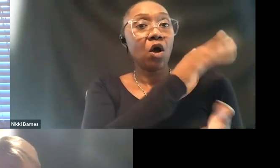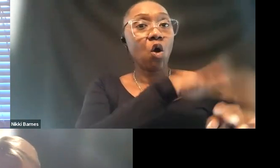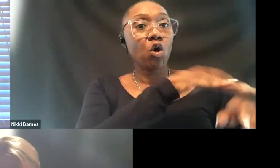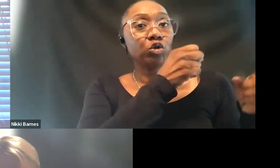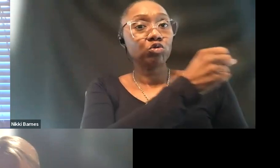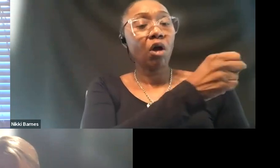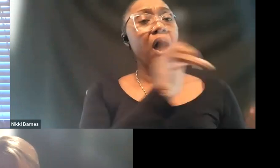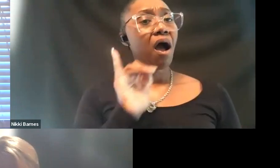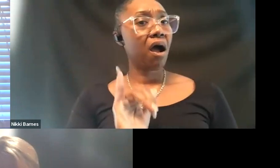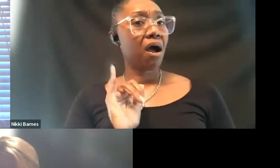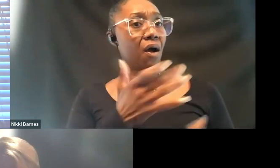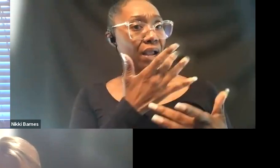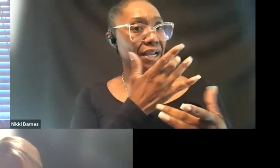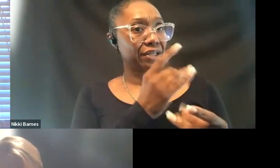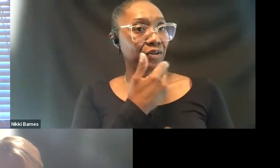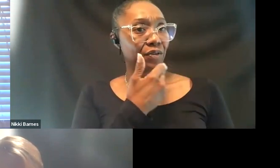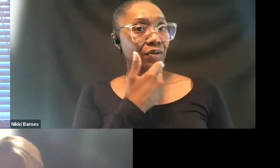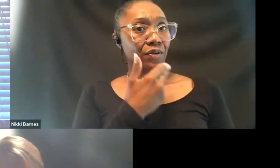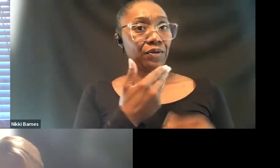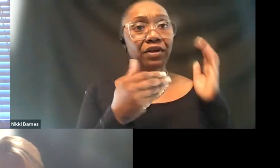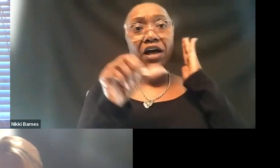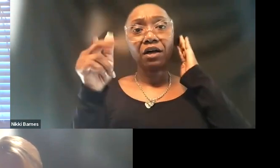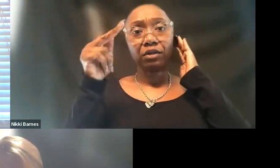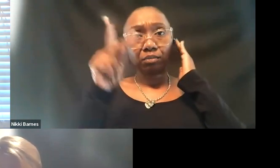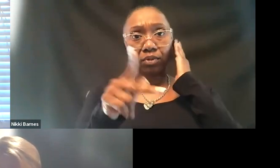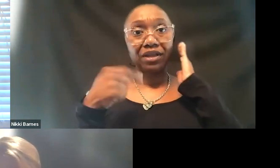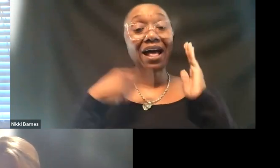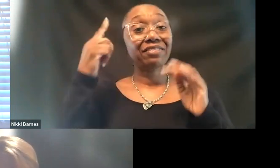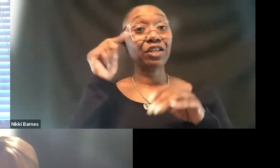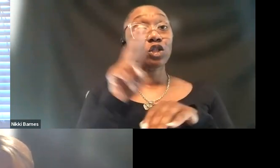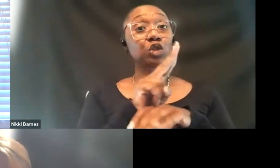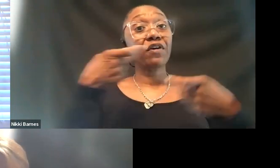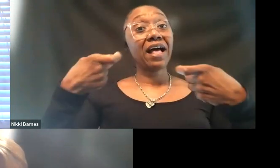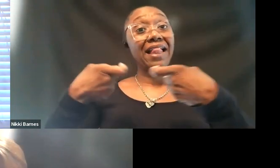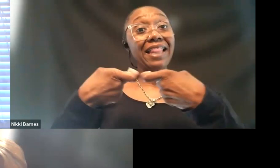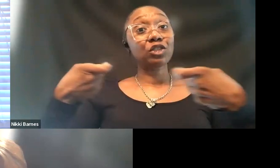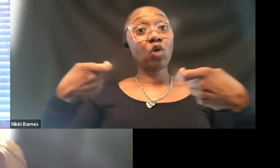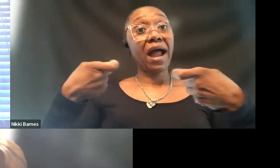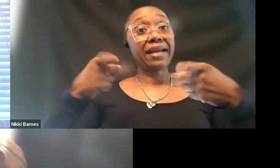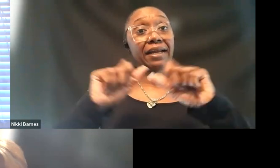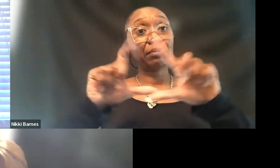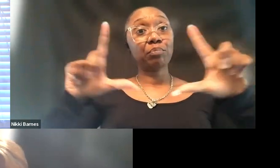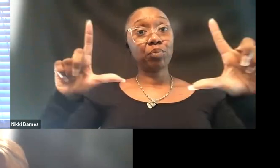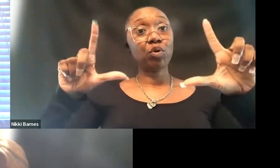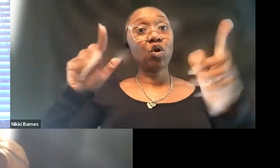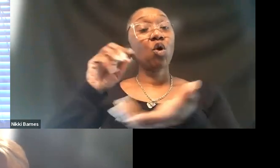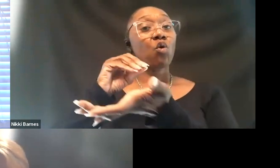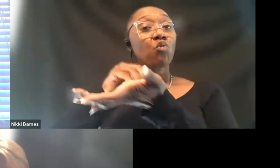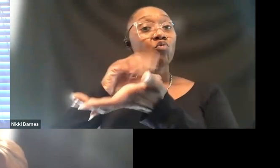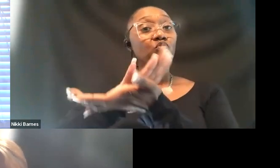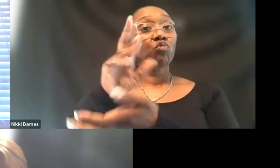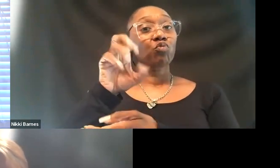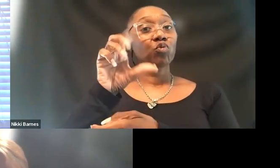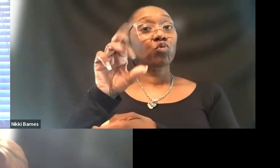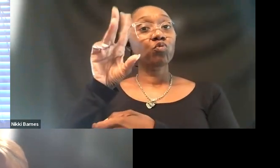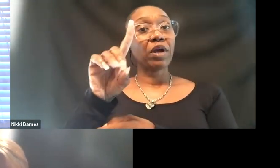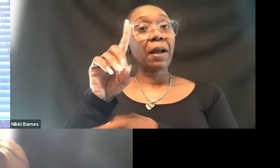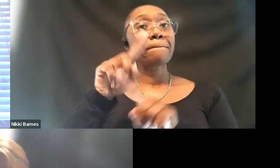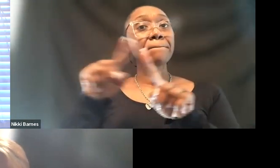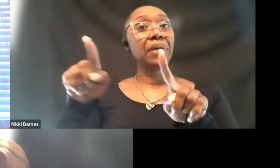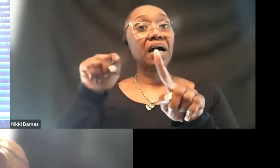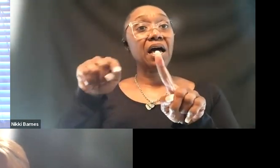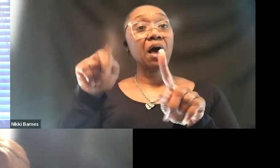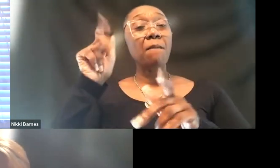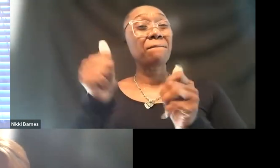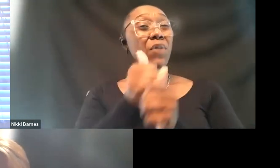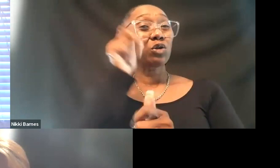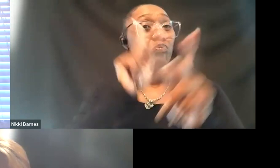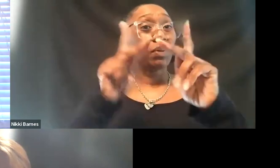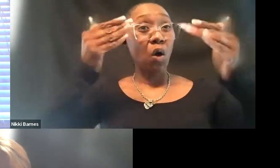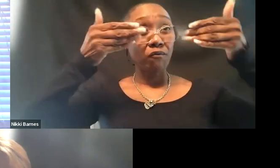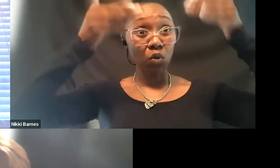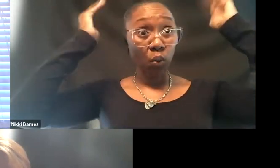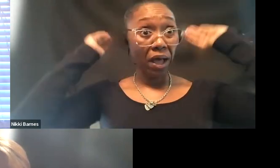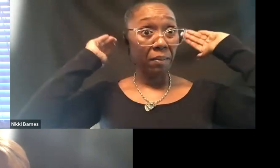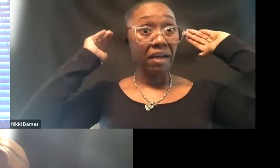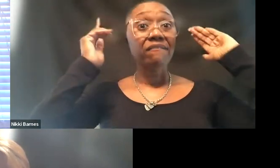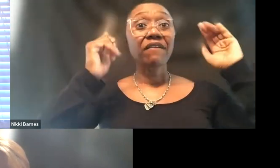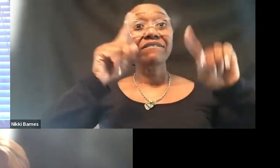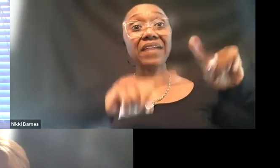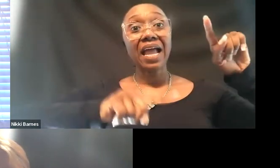Interesting. Thank you. An anonymous attendee. I think that the usefulness of electronic medical records speak for themselves, but are an overwhelming prospect for most people for numerous reasons.